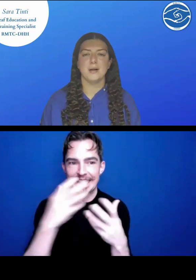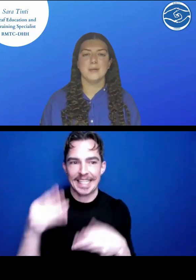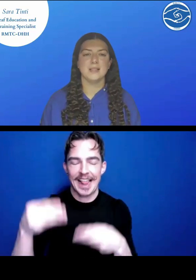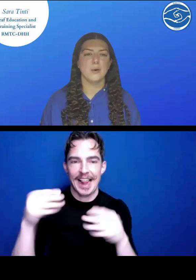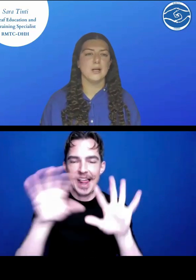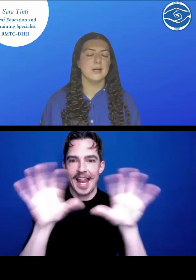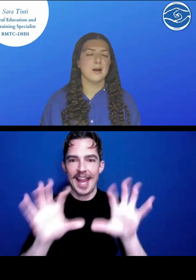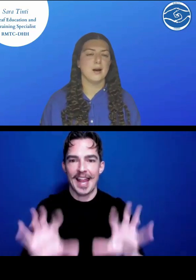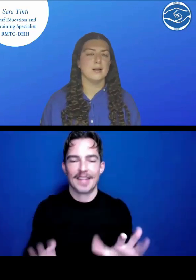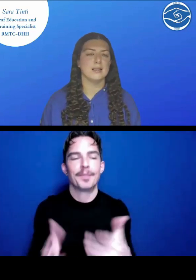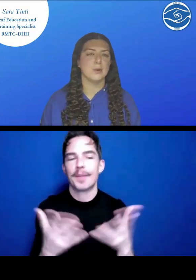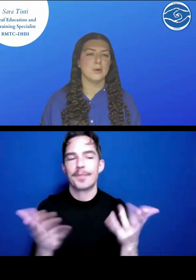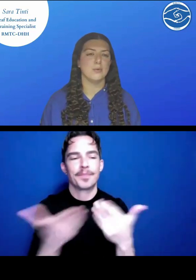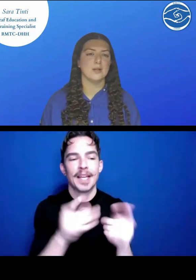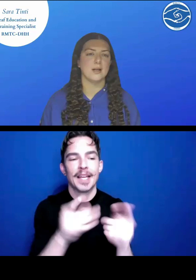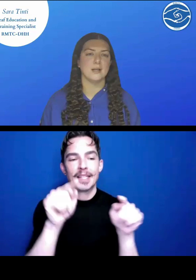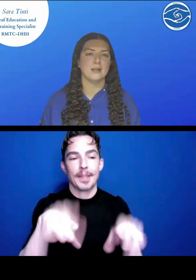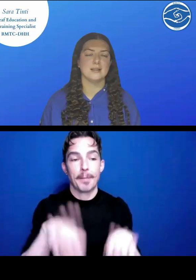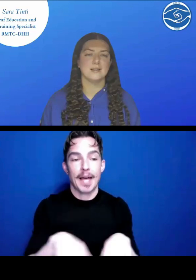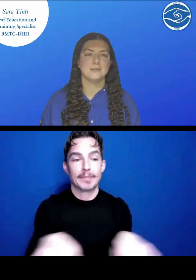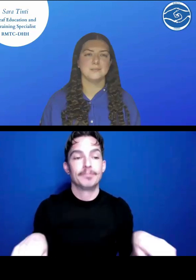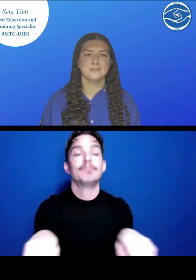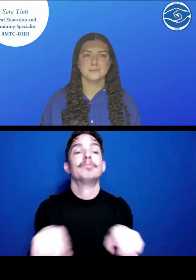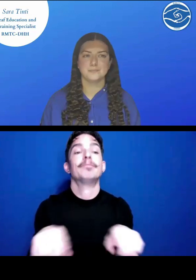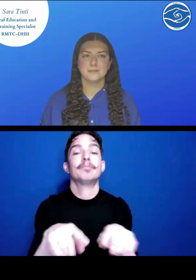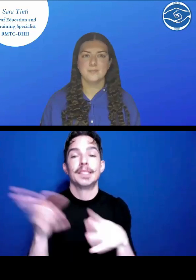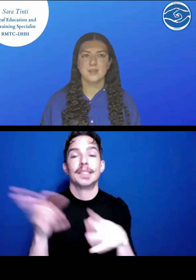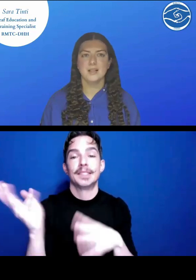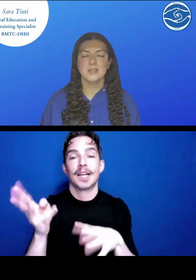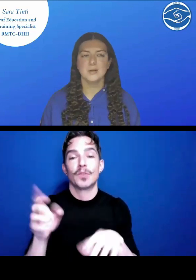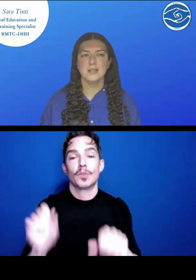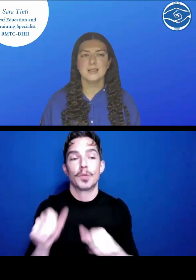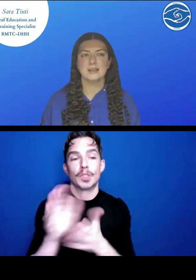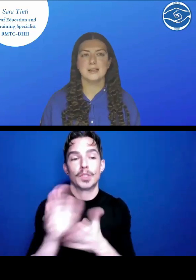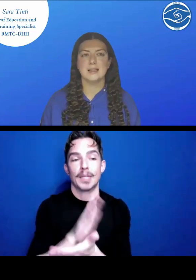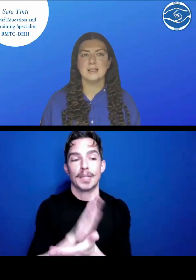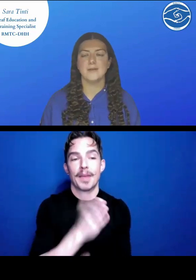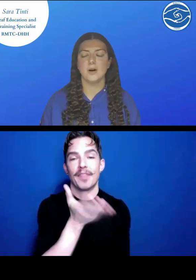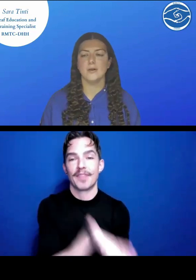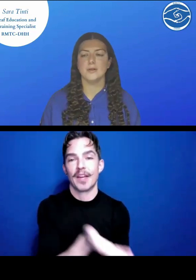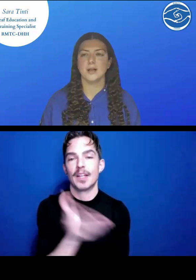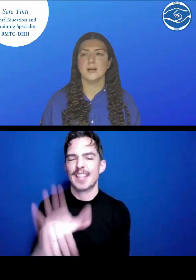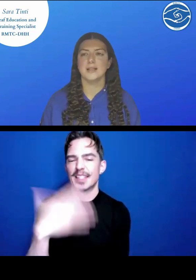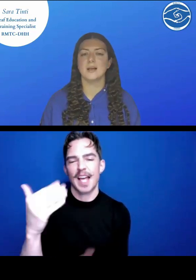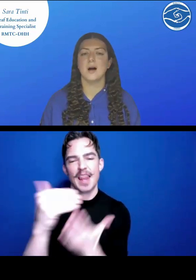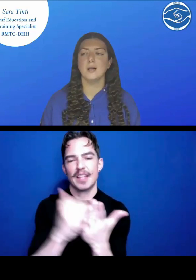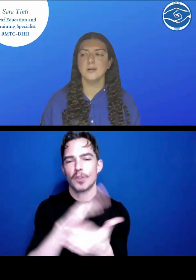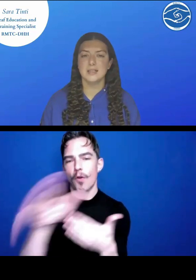bottom is going to be our downloadable documents. So, this is a list of all those documents. All of